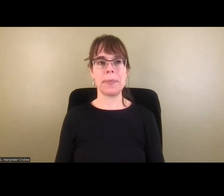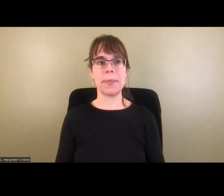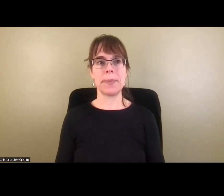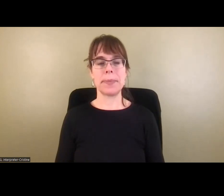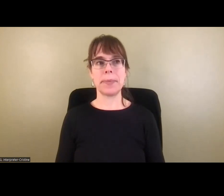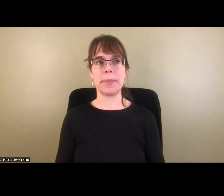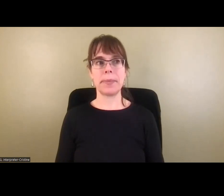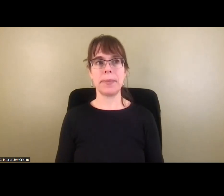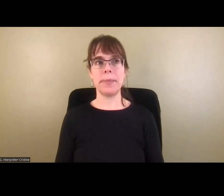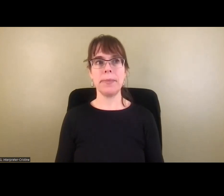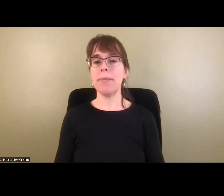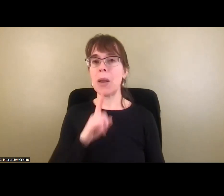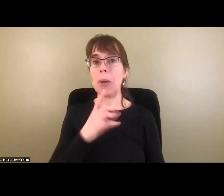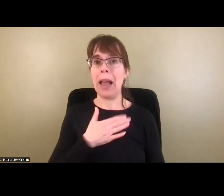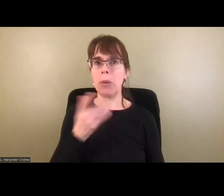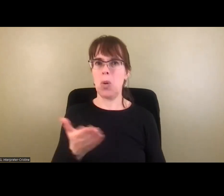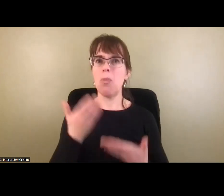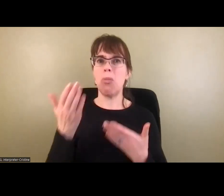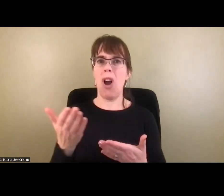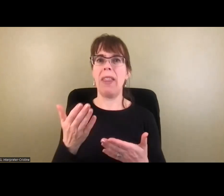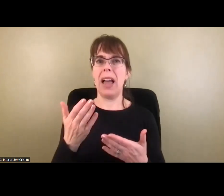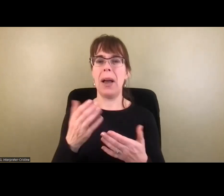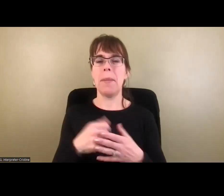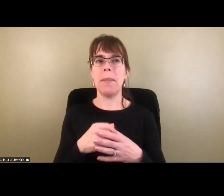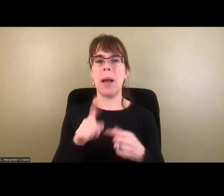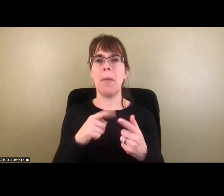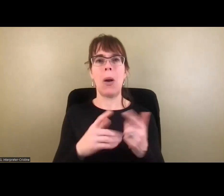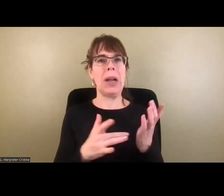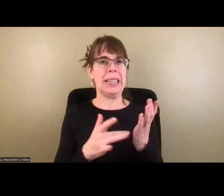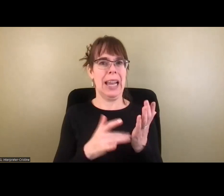I'm really glad that you brought that up, Amanda, about the tech piece. Because that